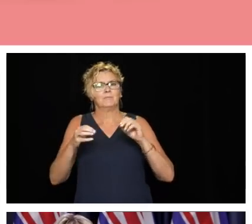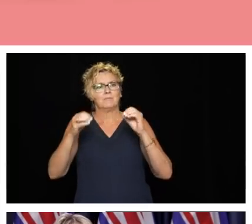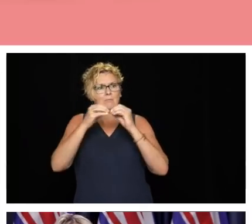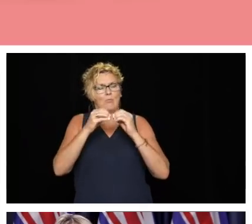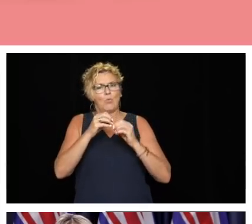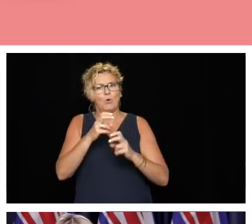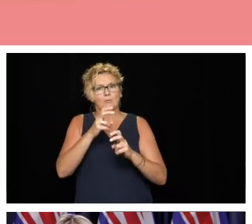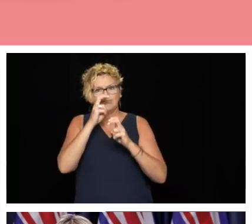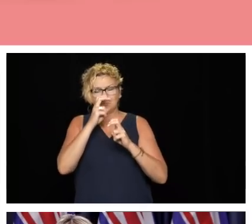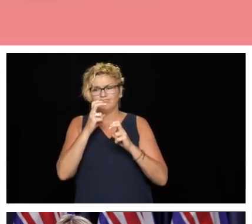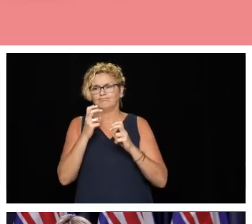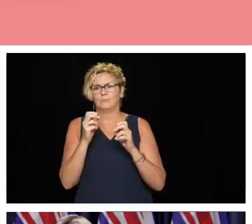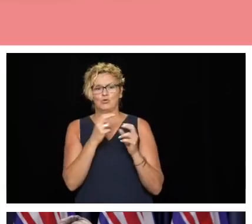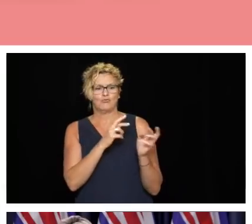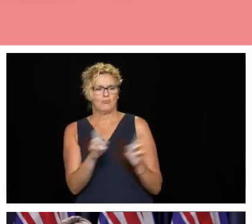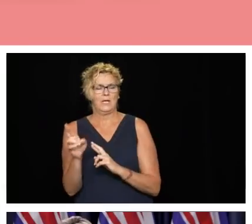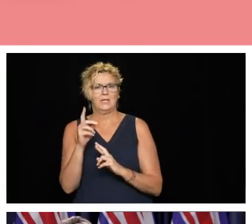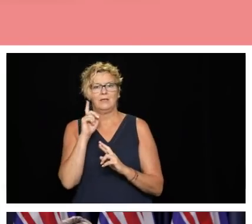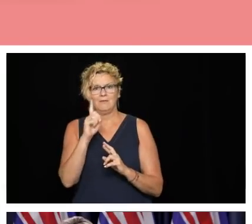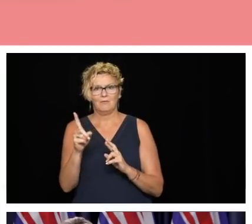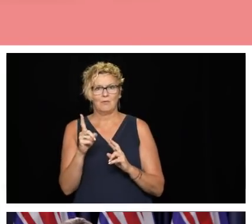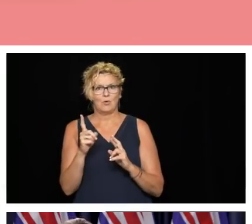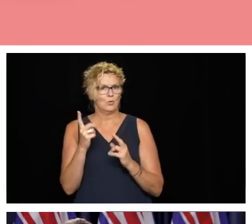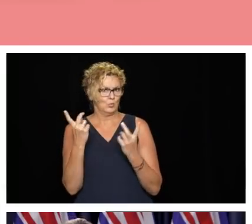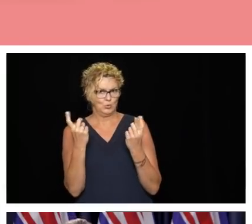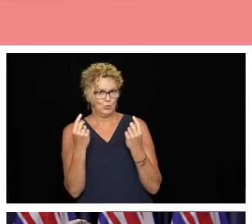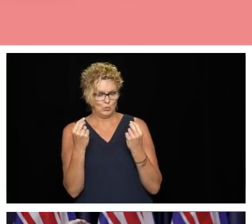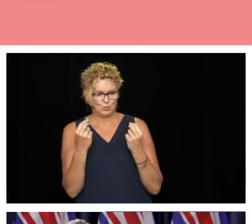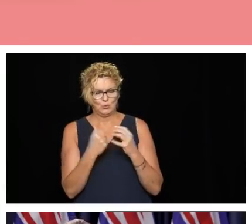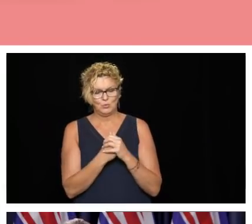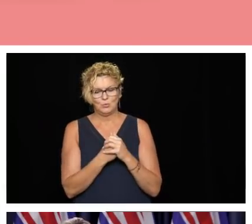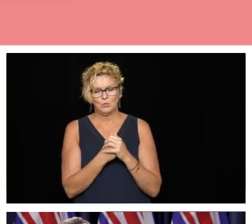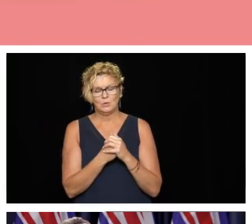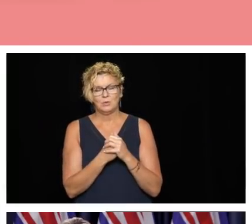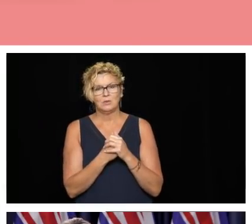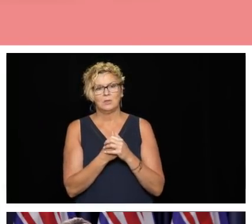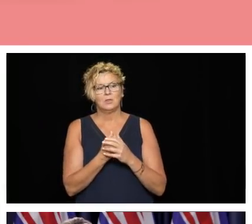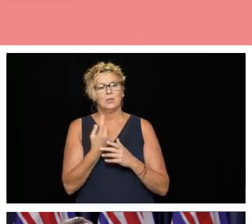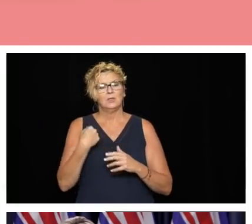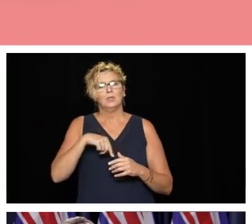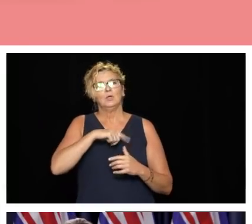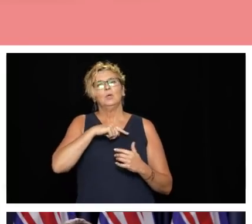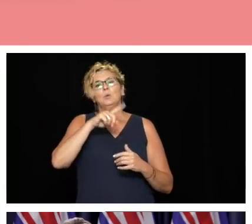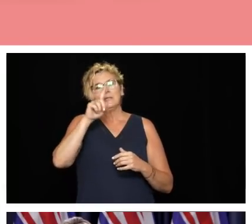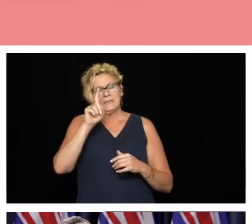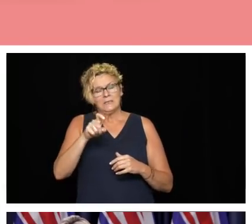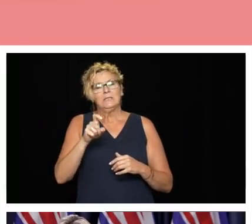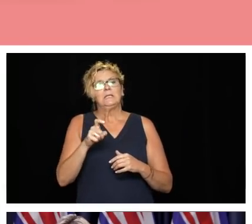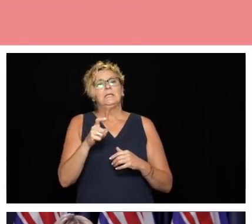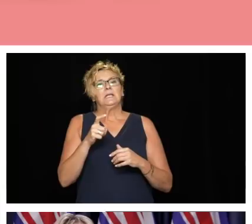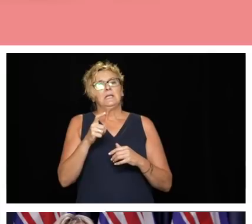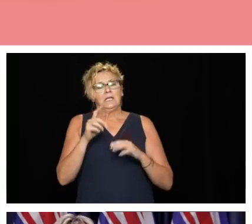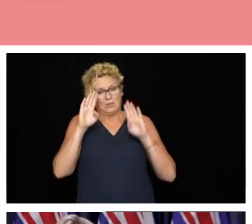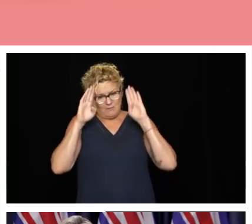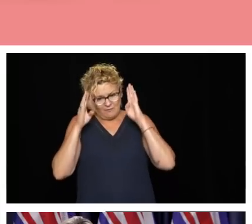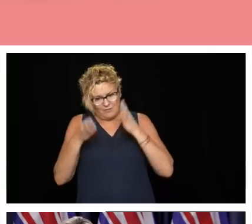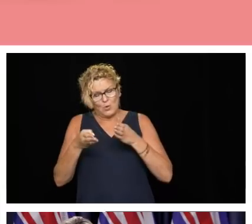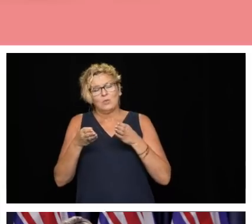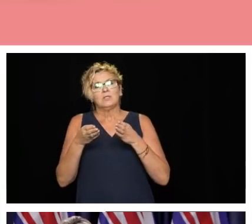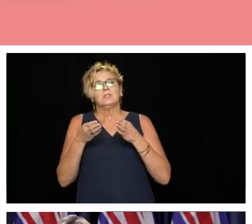particular on long-term care homes and in hospice. We need to increase the work that we are doing and we need to be prepared for what might